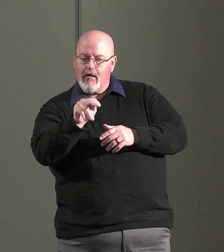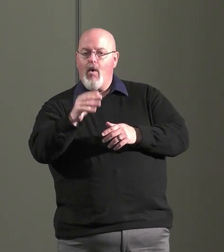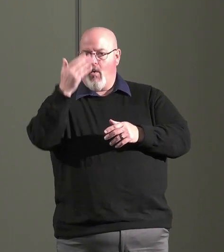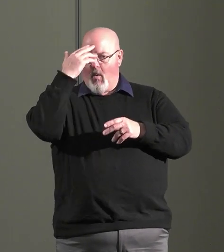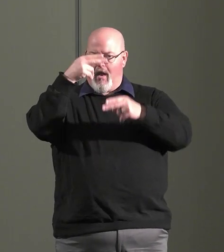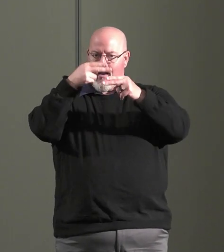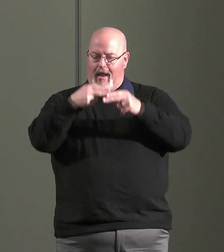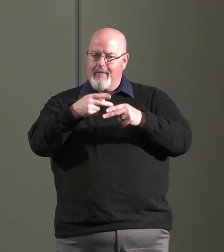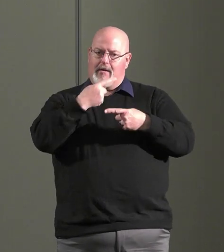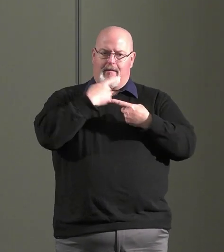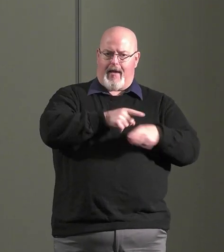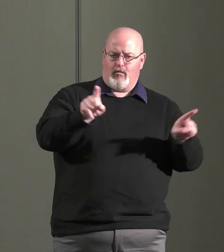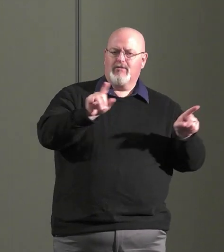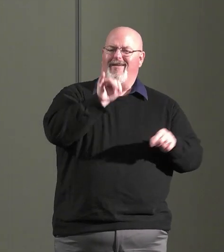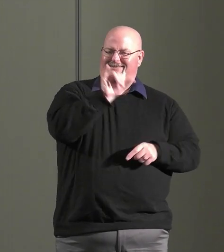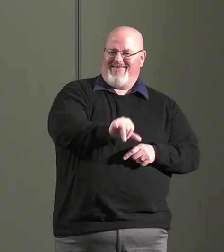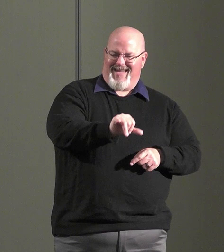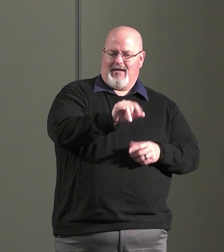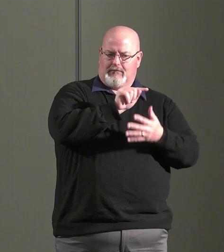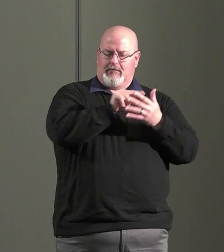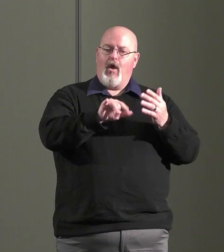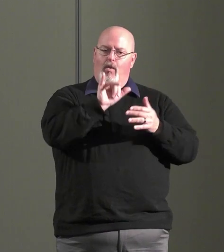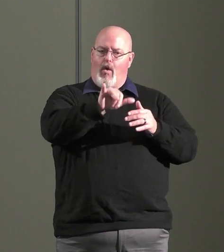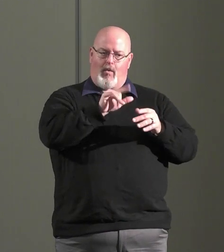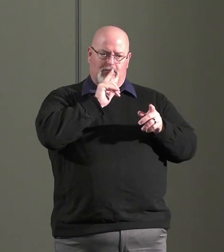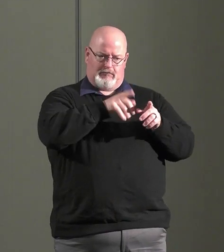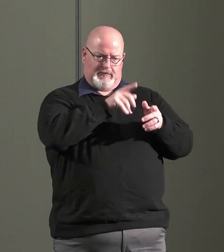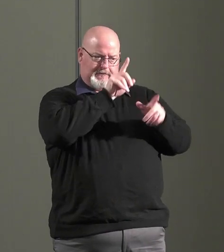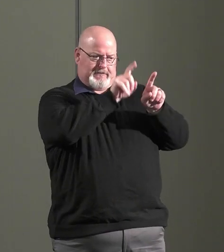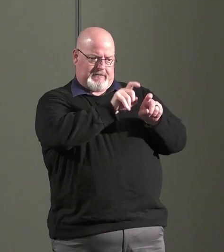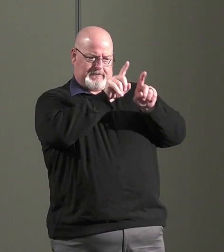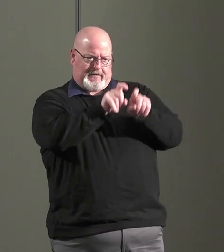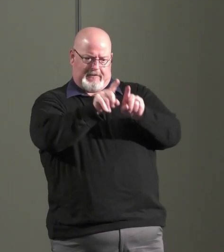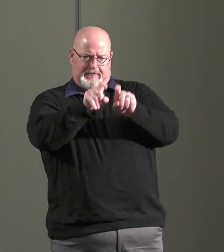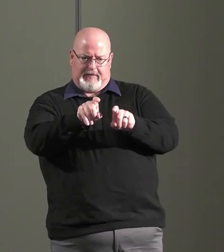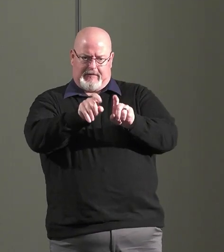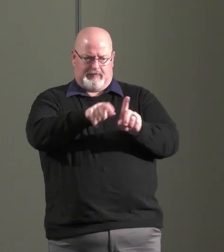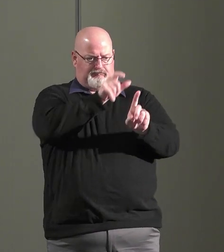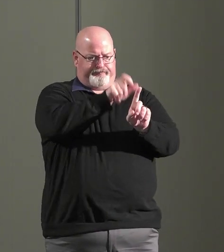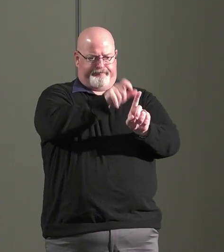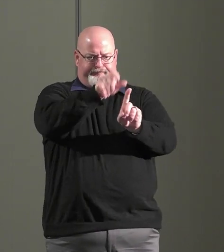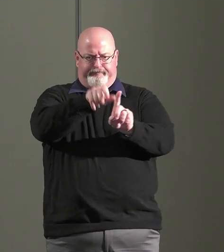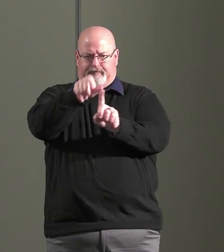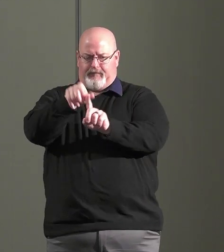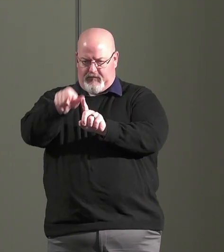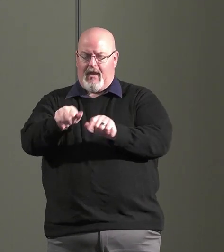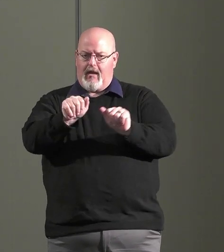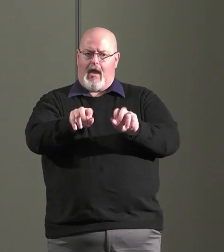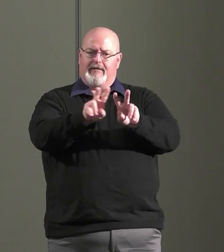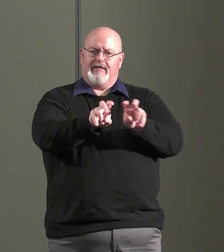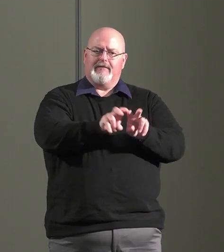announced those kinds of things are individual tests that are part of assessing the accessibility